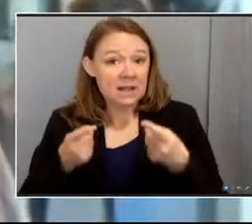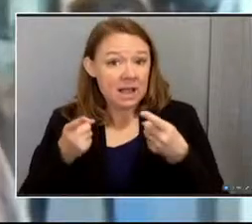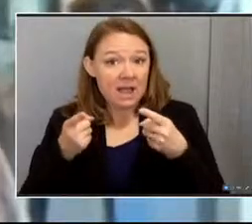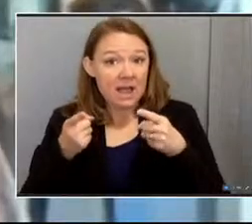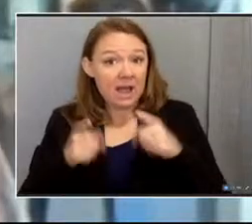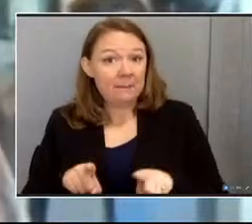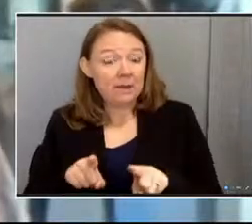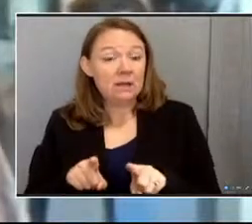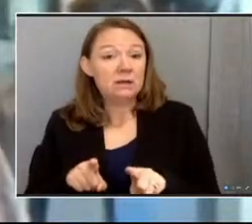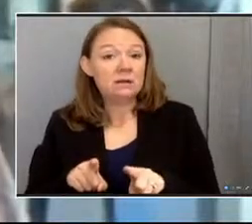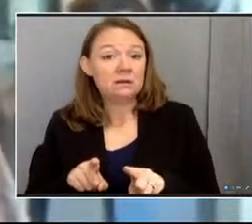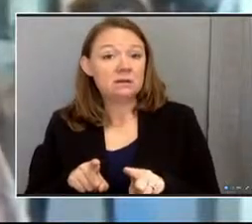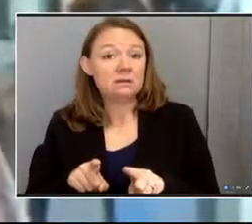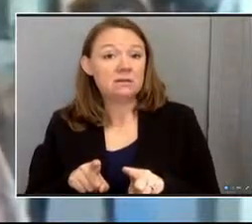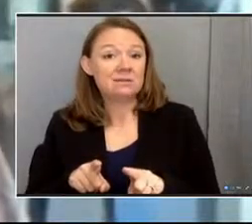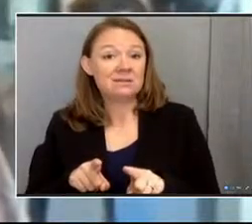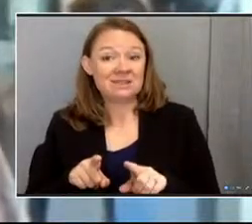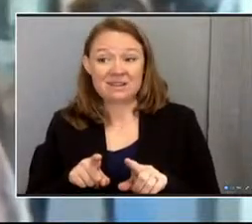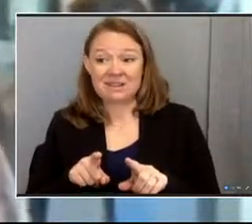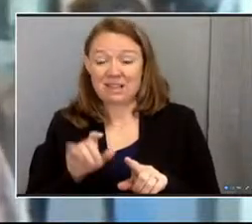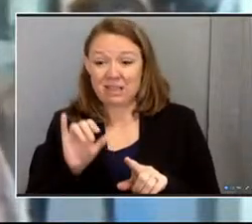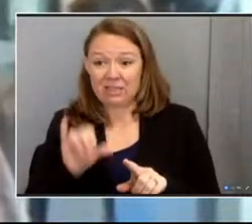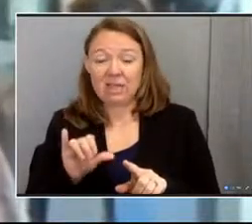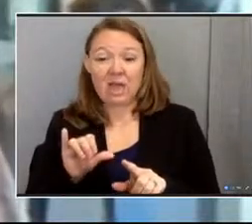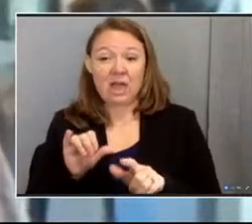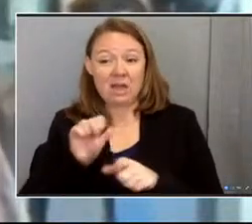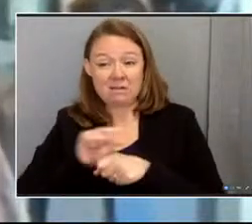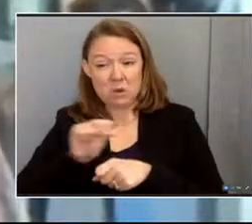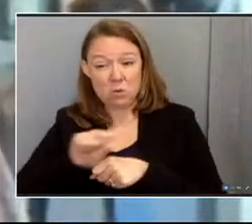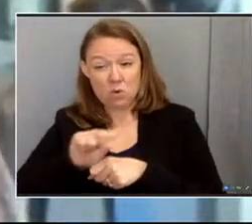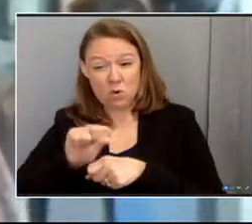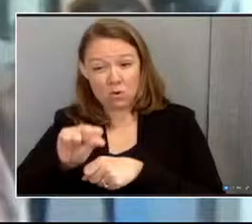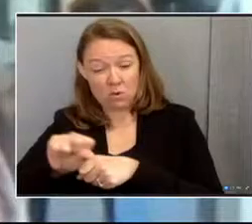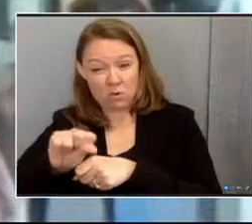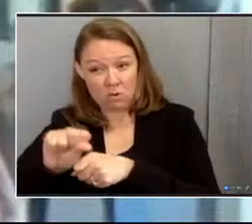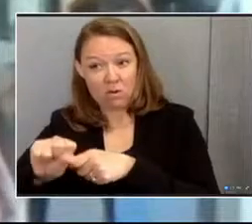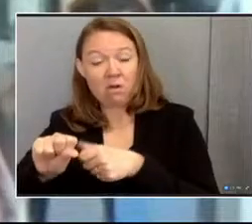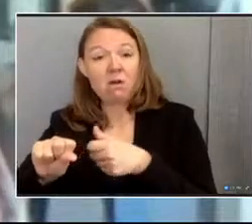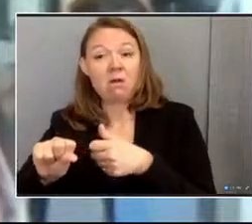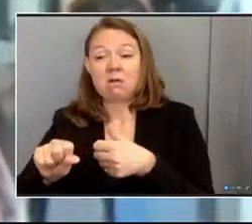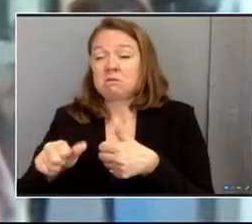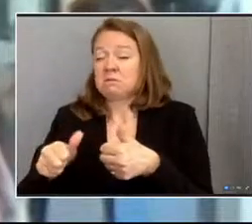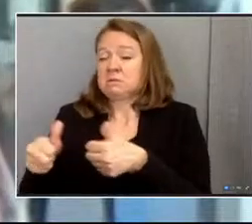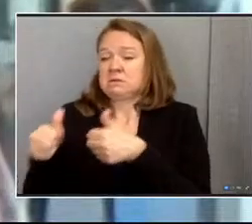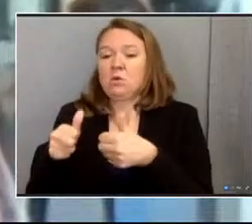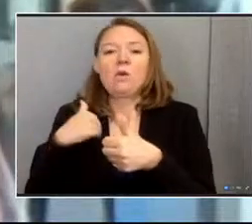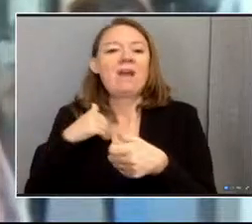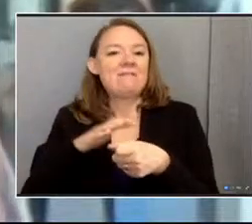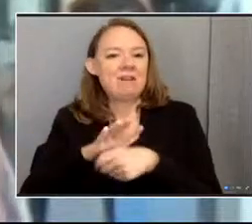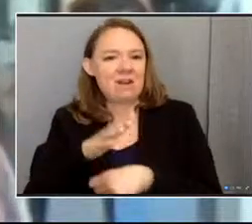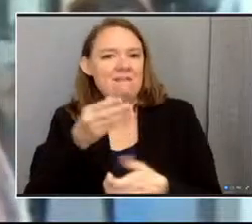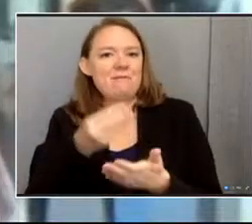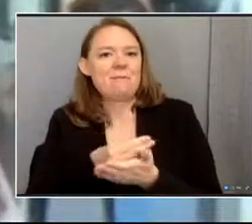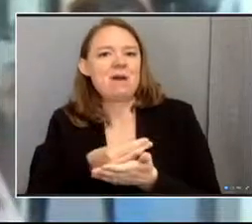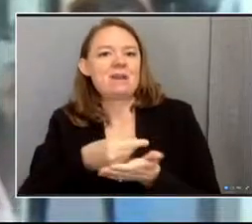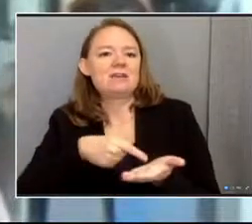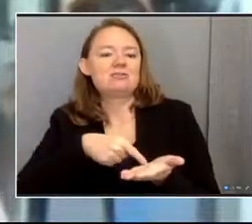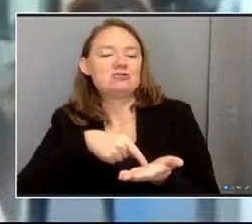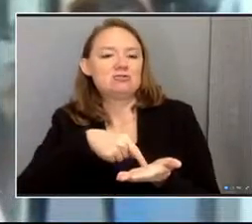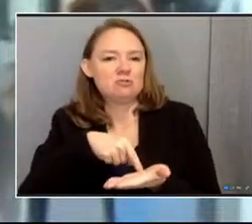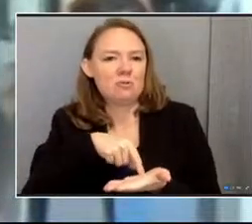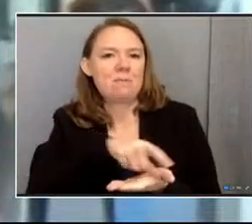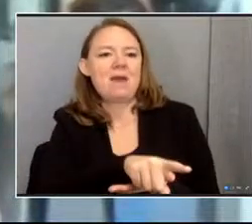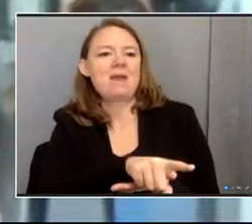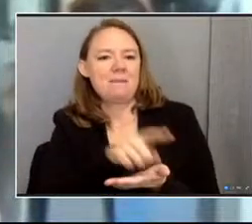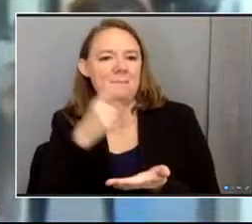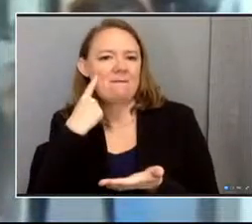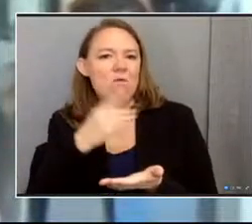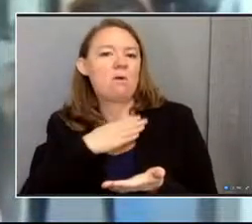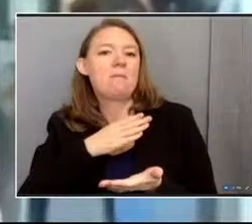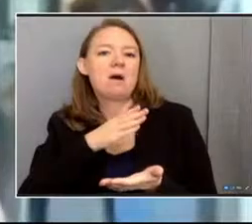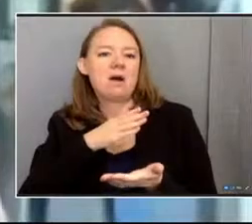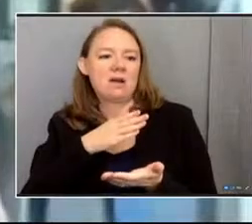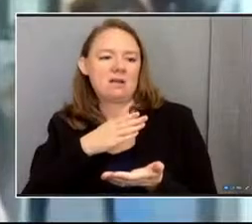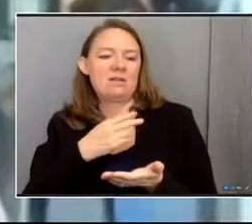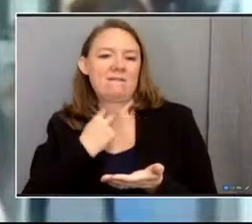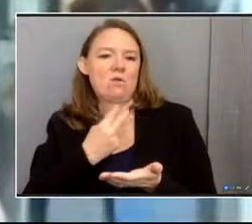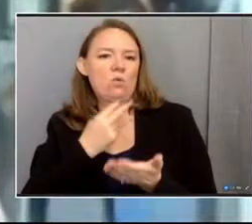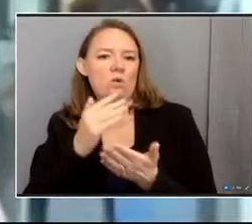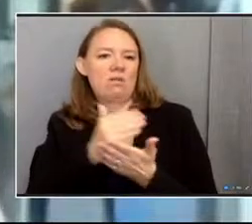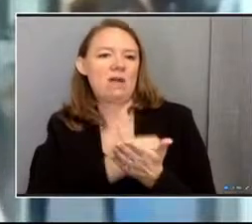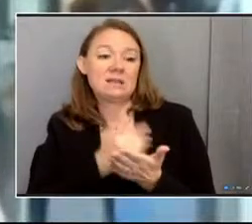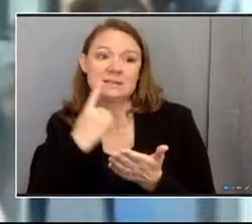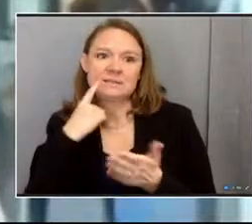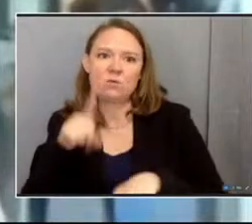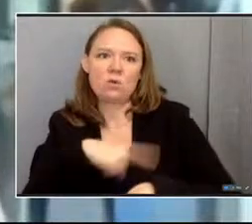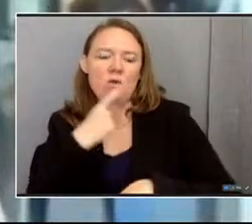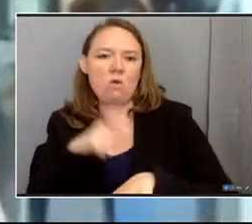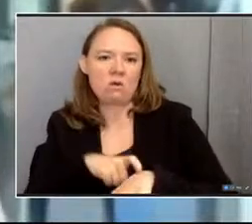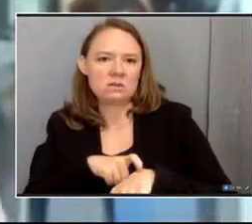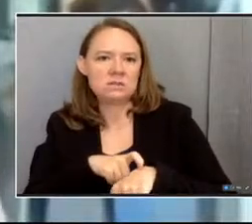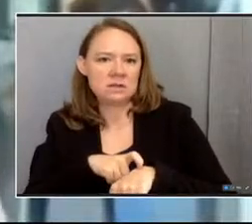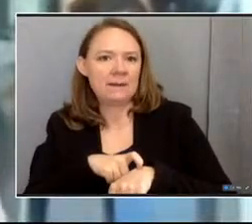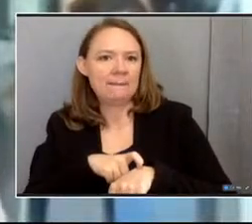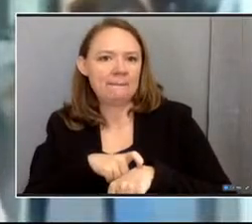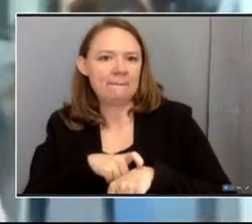after all of that sacrifice we had enough money to pay Mr. Bogeti for my vocal lessons for quite some time and I'm , from the bottom of